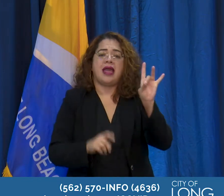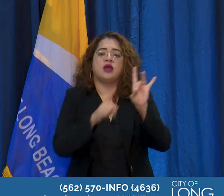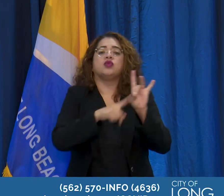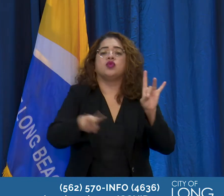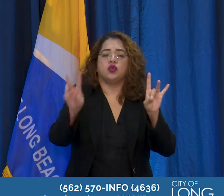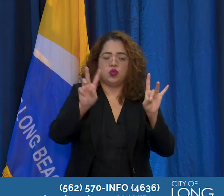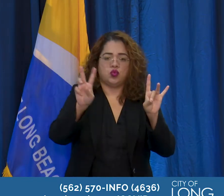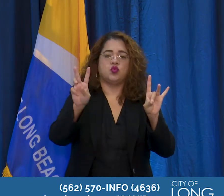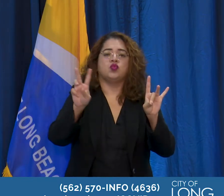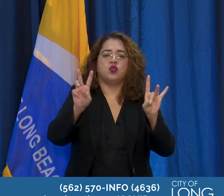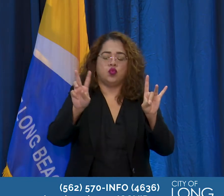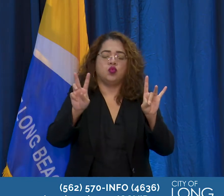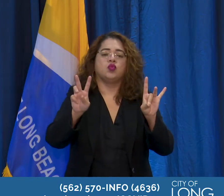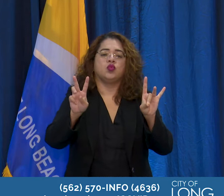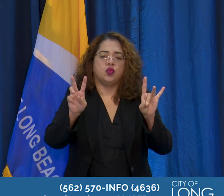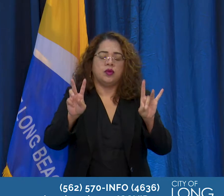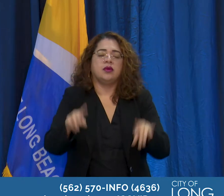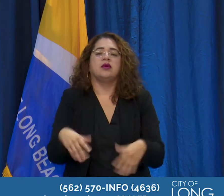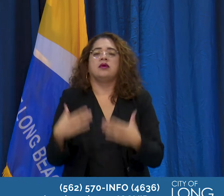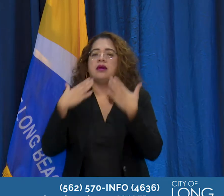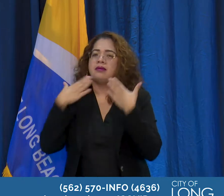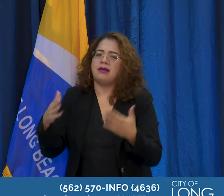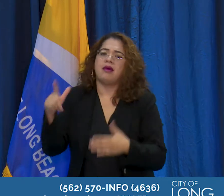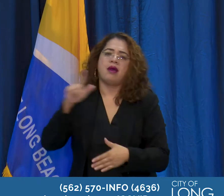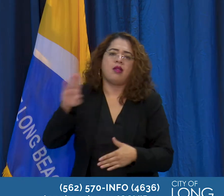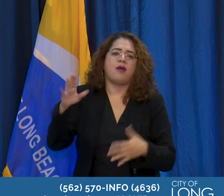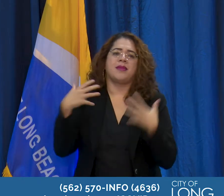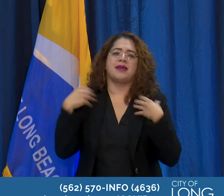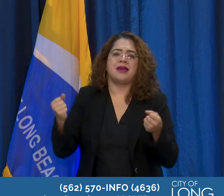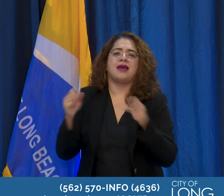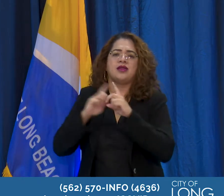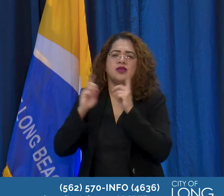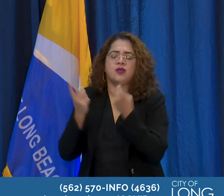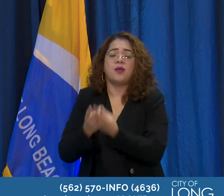And so I want to thank the Long Beach health department and Chirla, which is a coalition